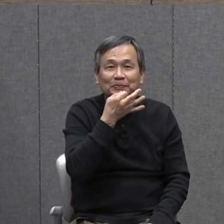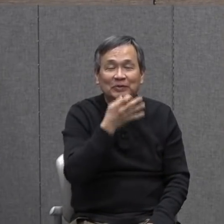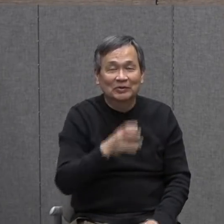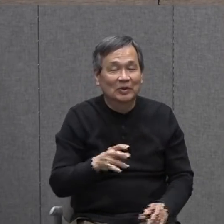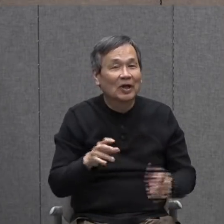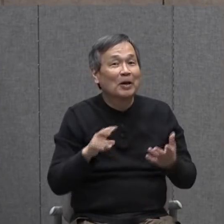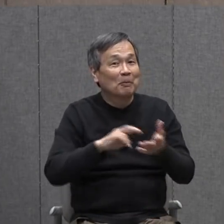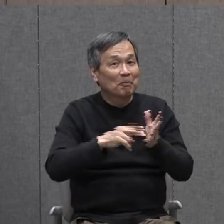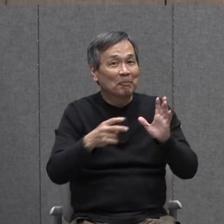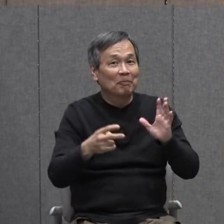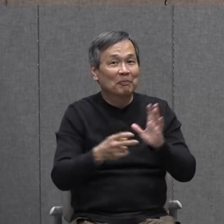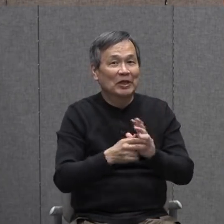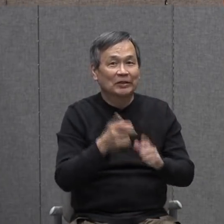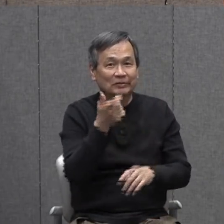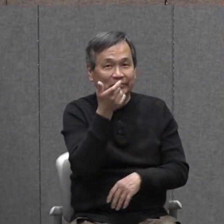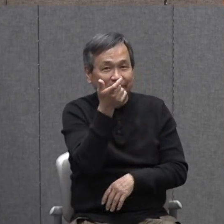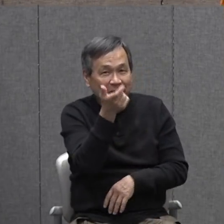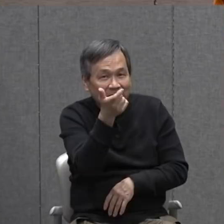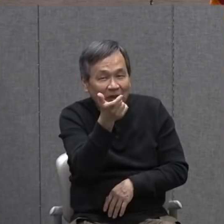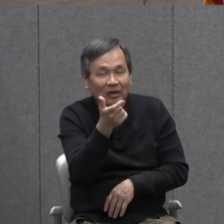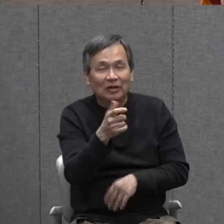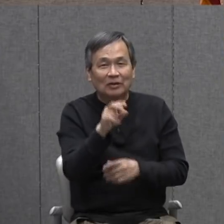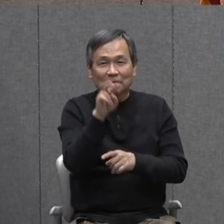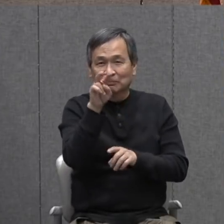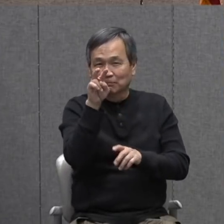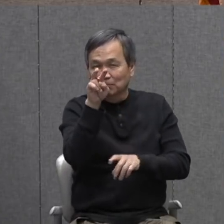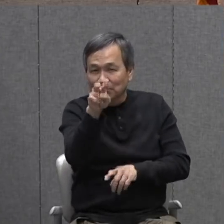Can anybody tell me what observing is?